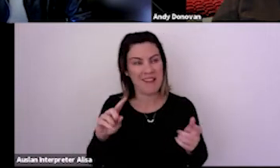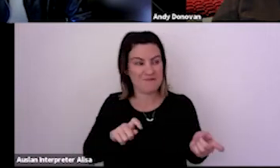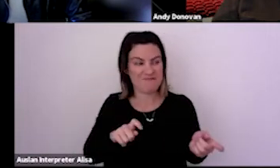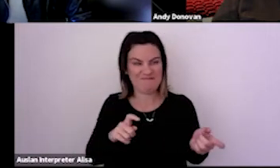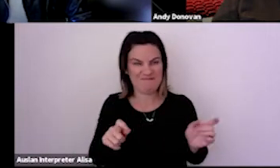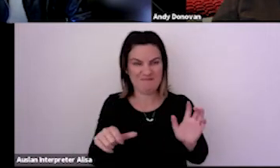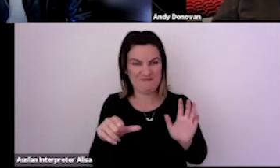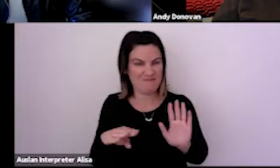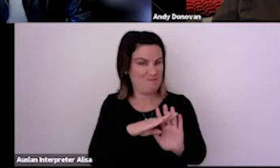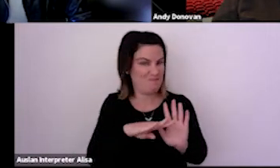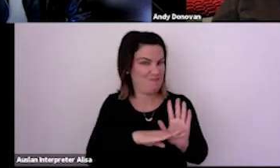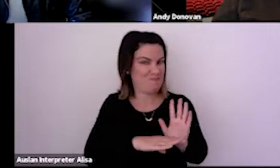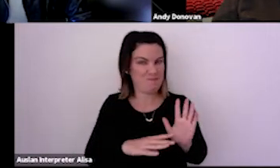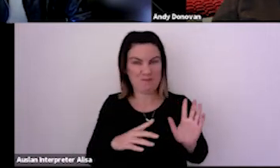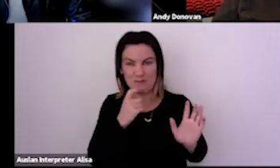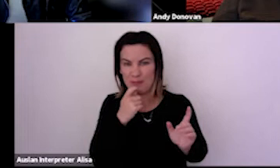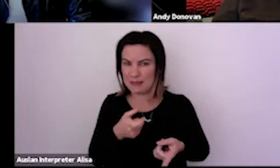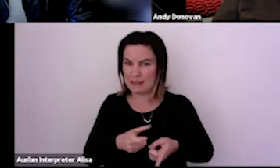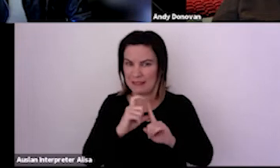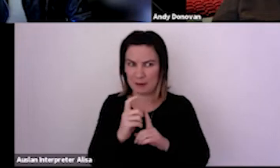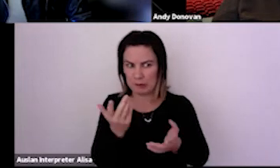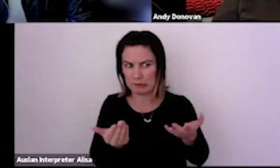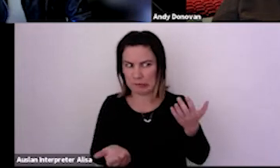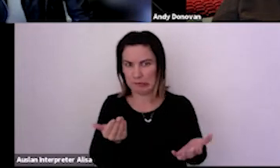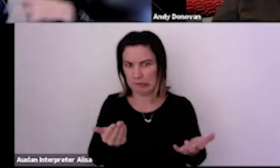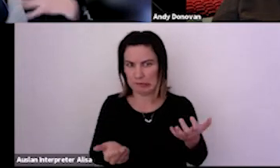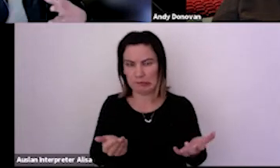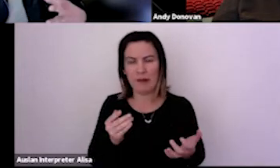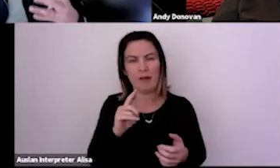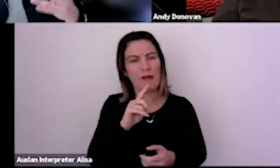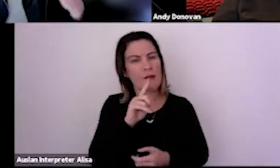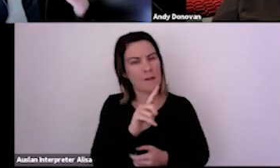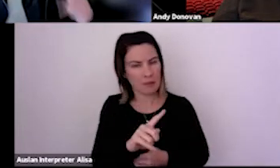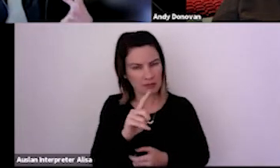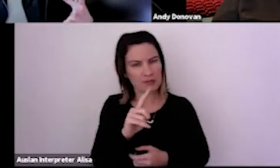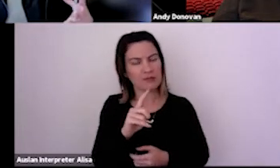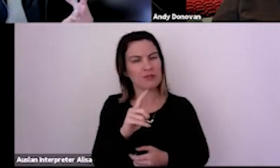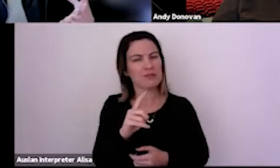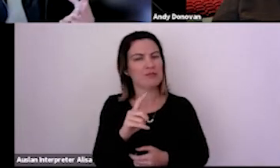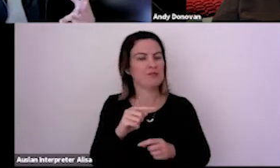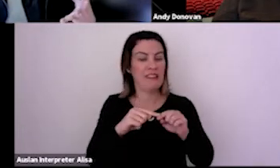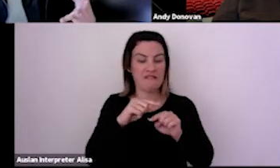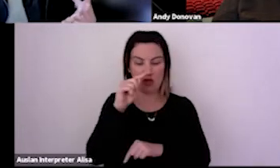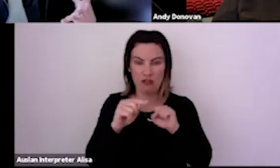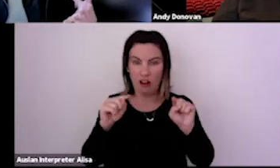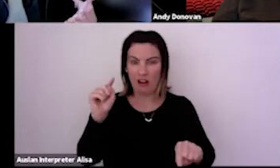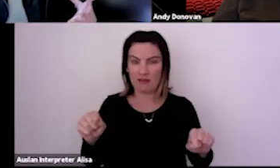So, while much uncertainty remains in terms of the volume and the variety of events that we will have in the